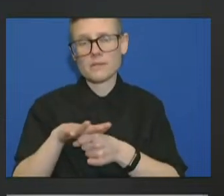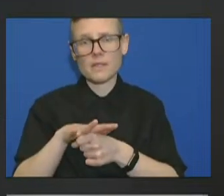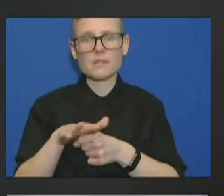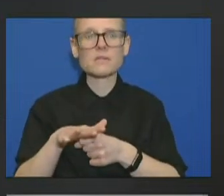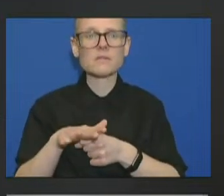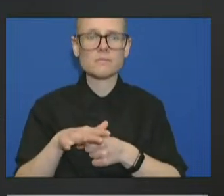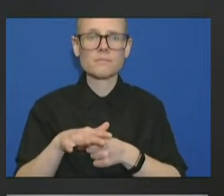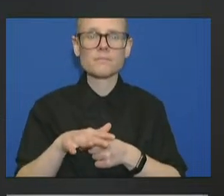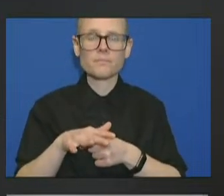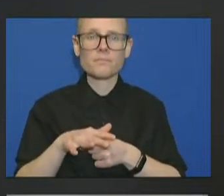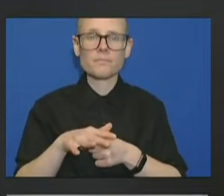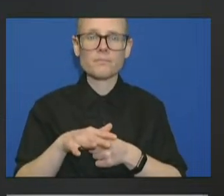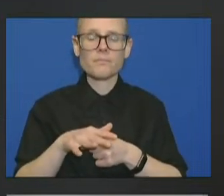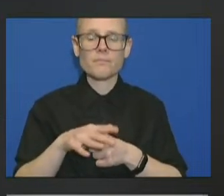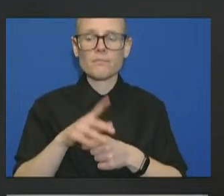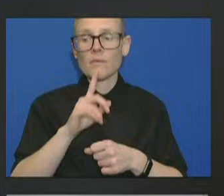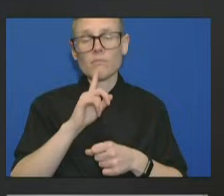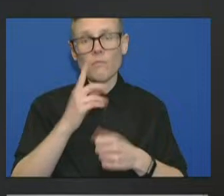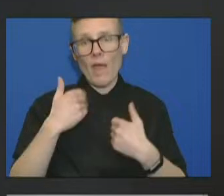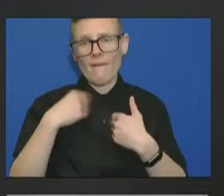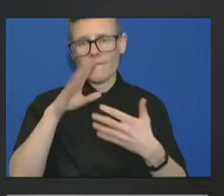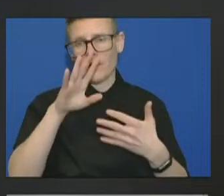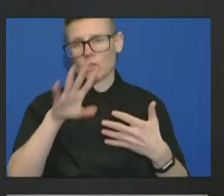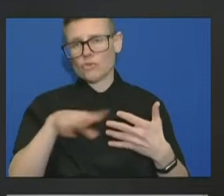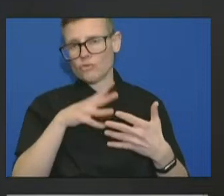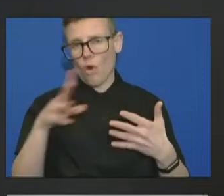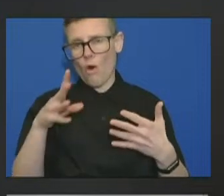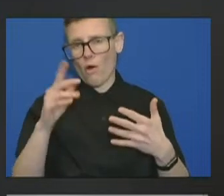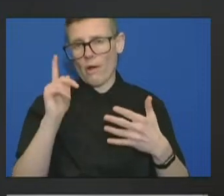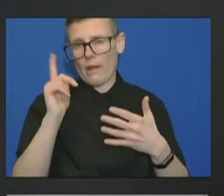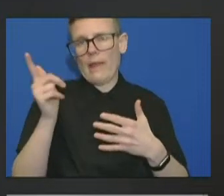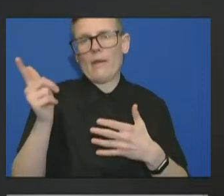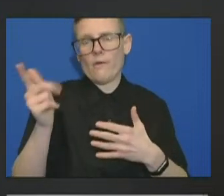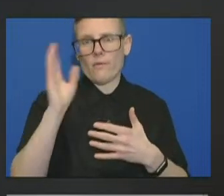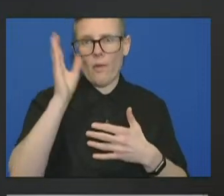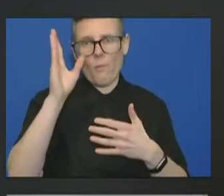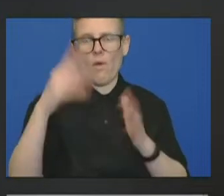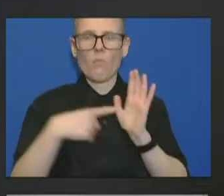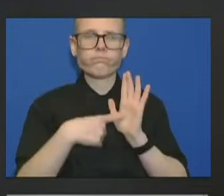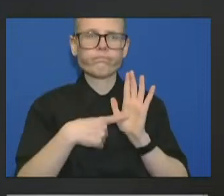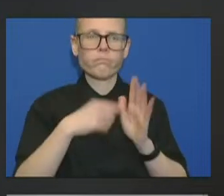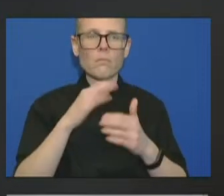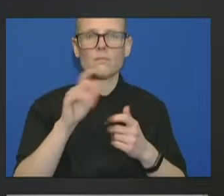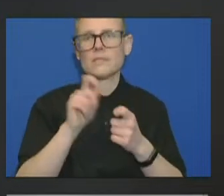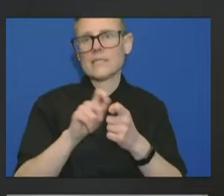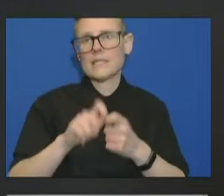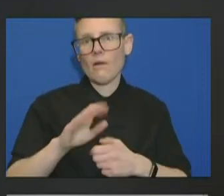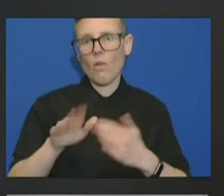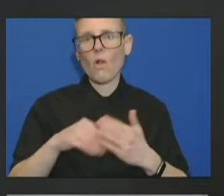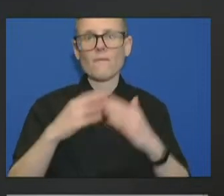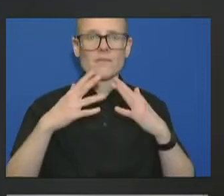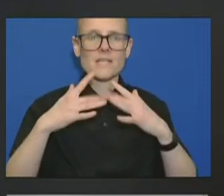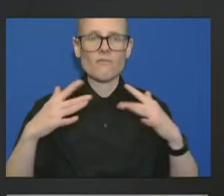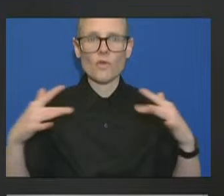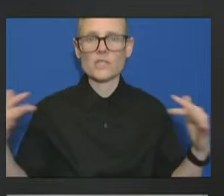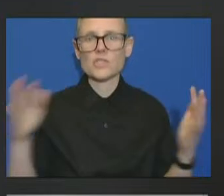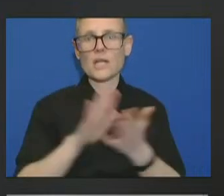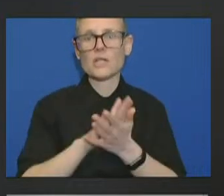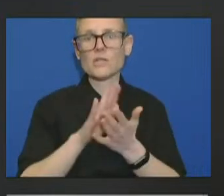may have seen this in in other places. And actually there's a